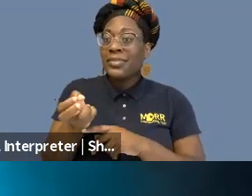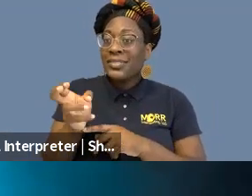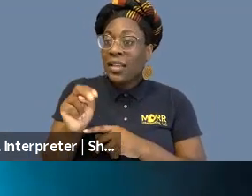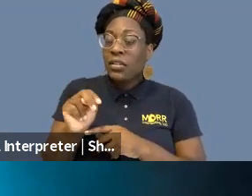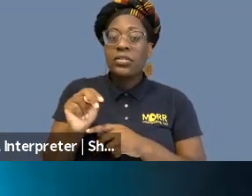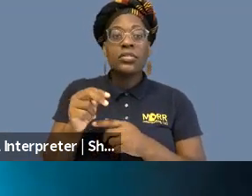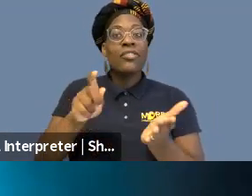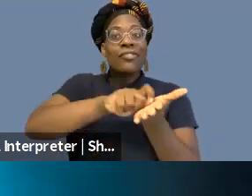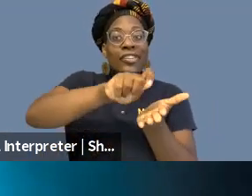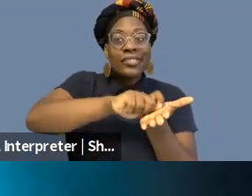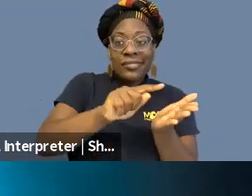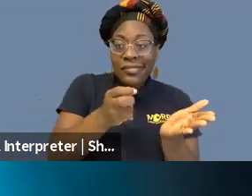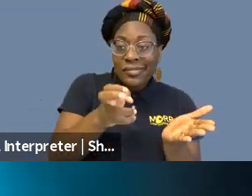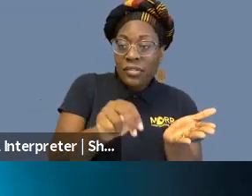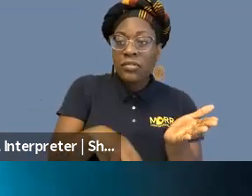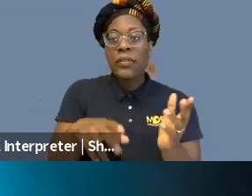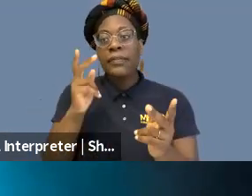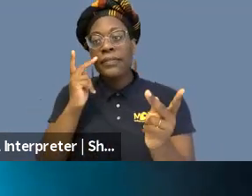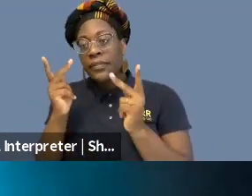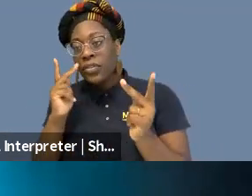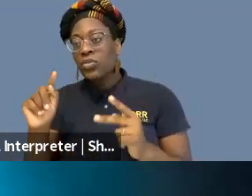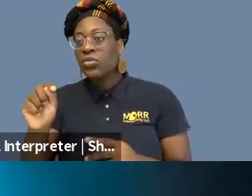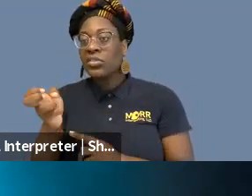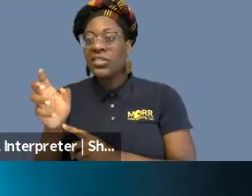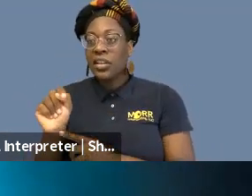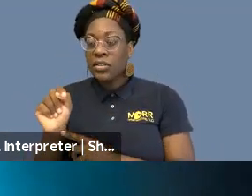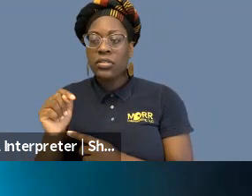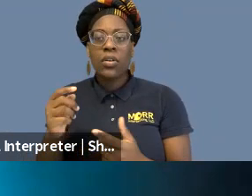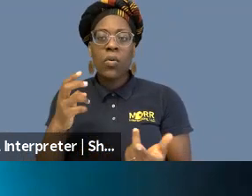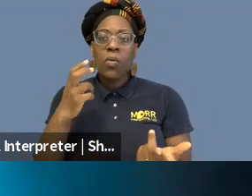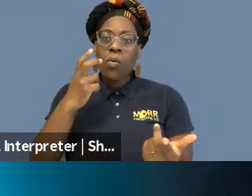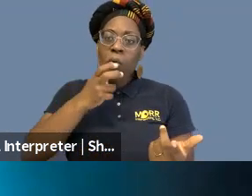Consultants can help students working on multimodal projects by bringing their attention